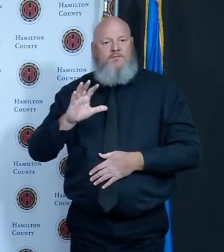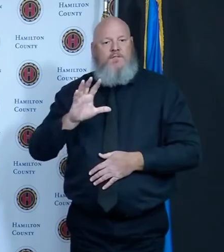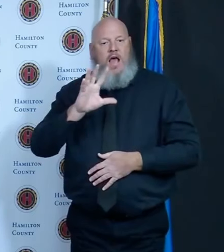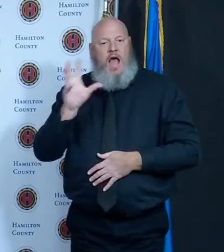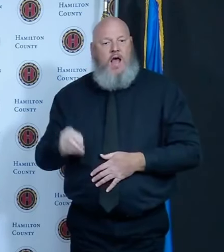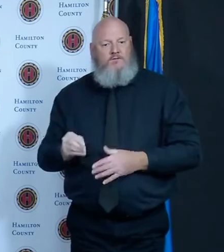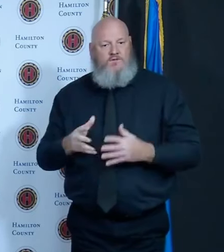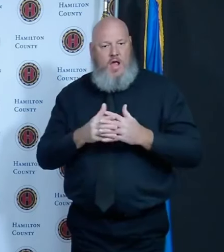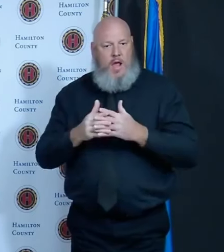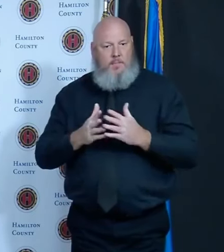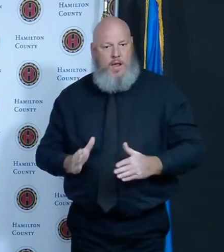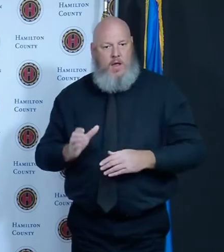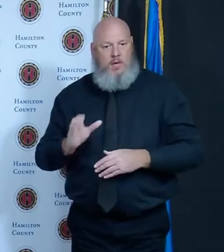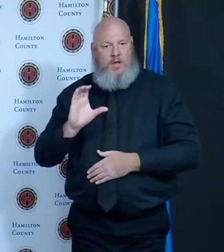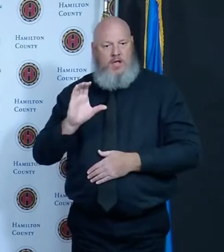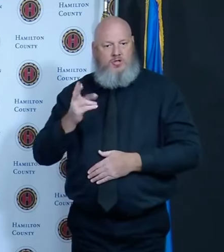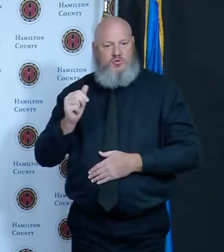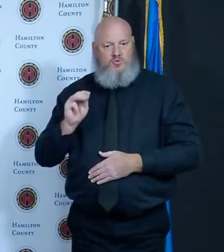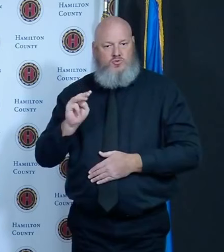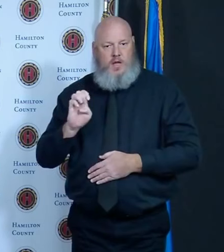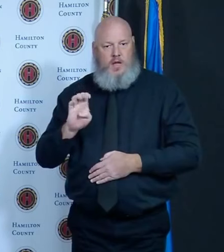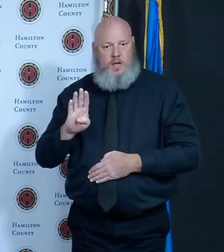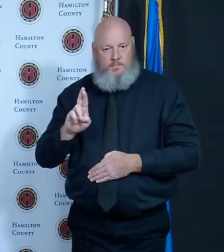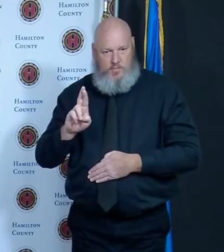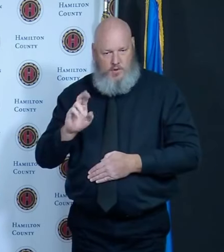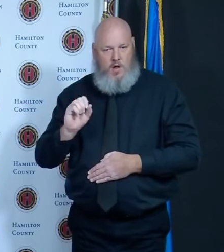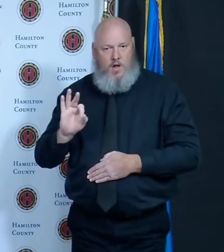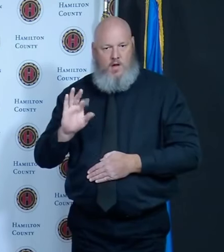doing and I was a little thrown by the call I don't get that call very often and